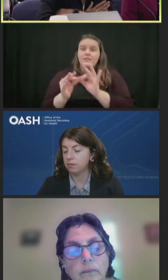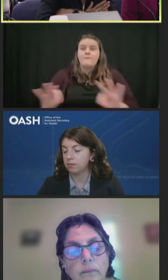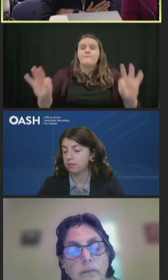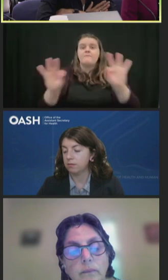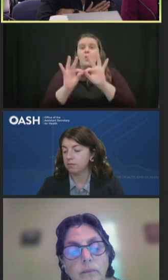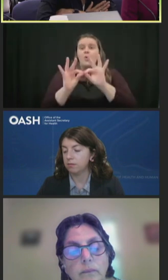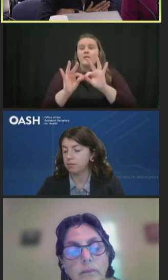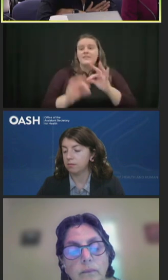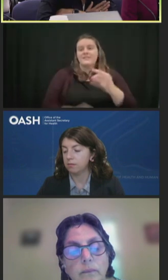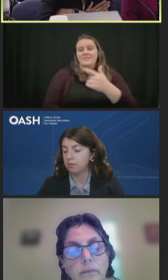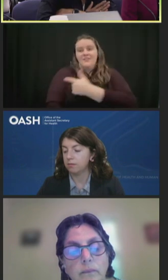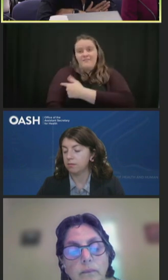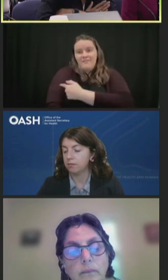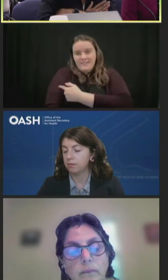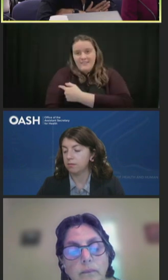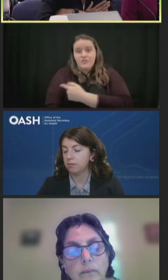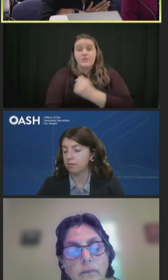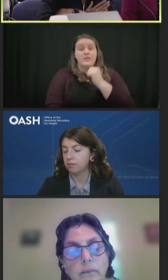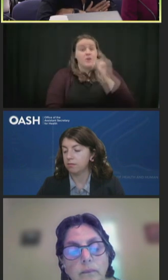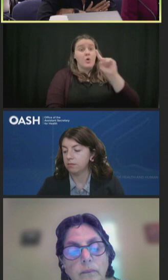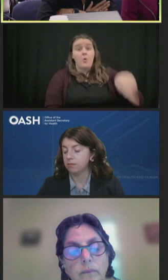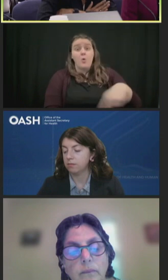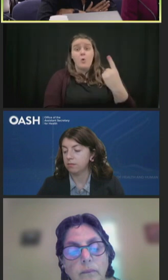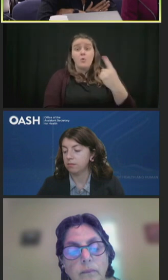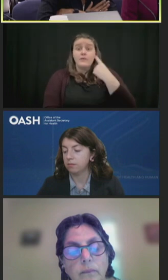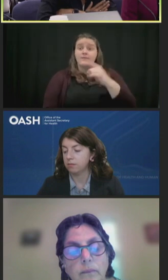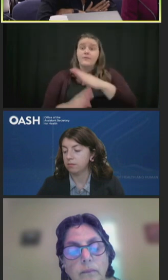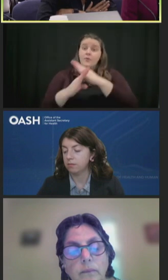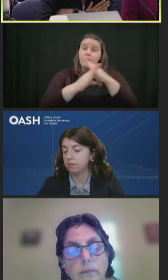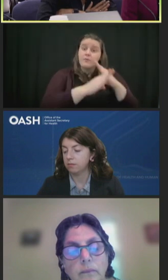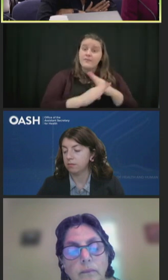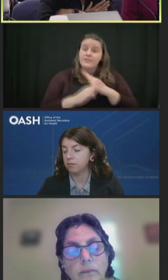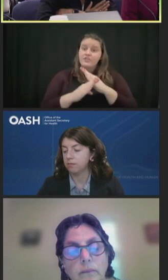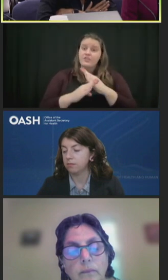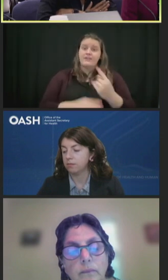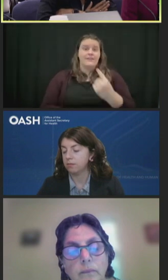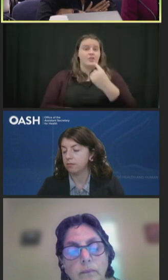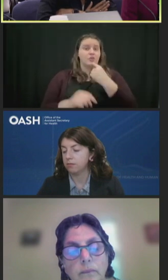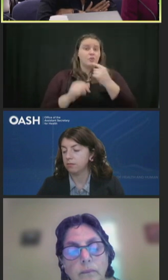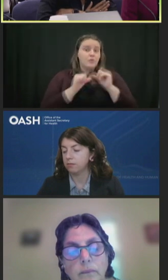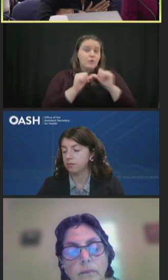not just for the prevention of an acute or chronic hepatitis B infection,